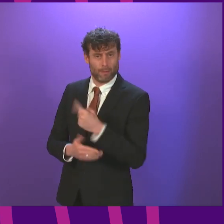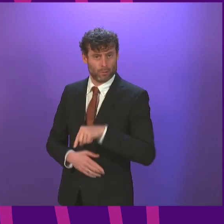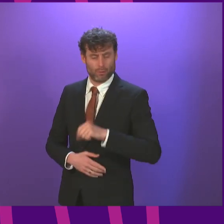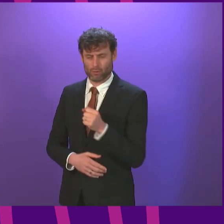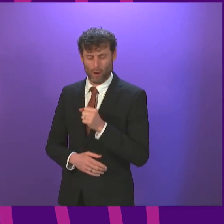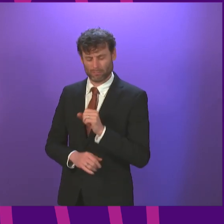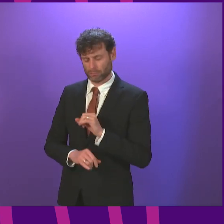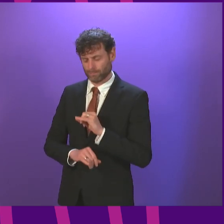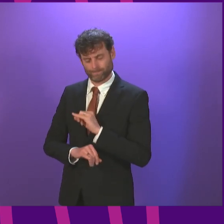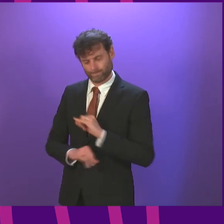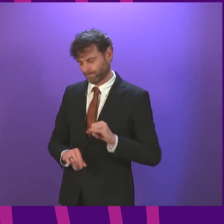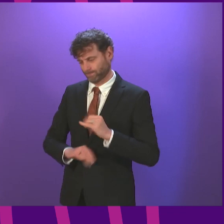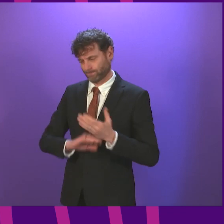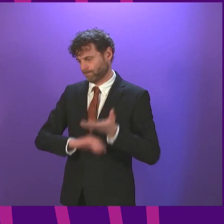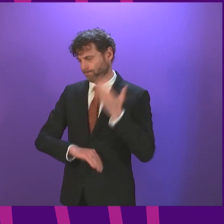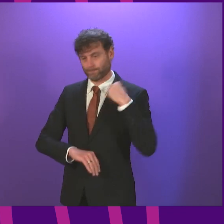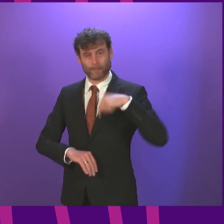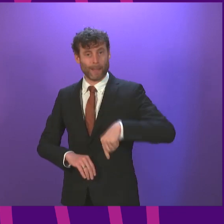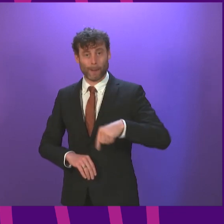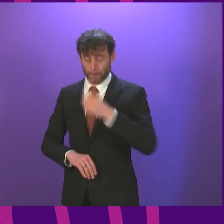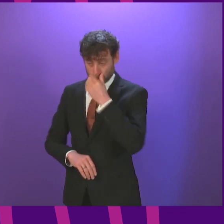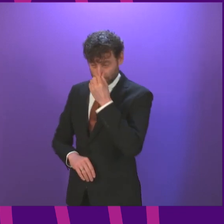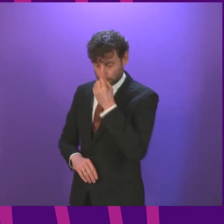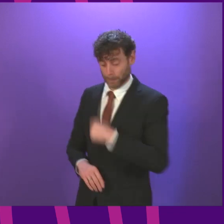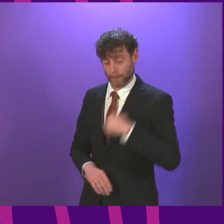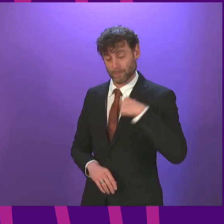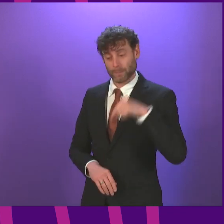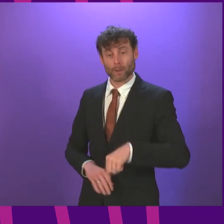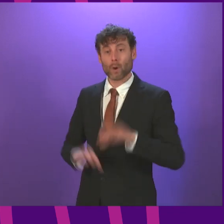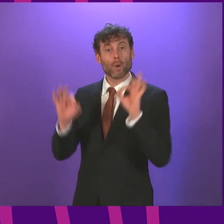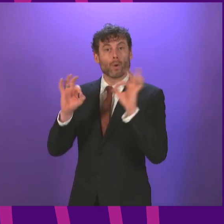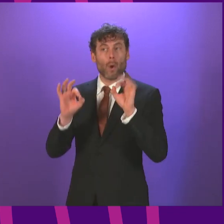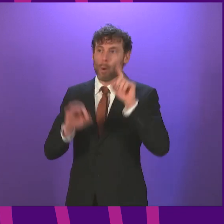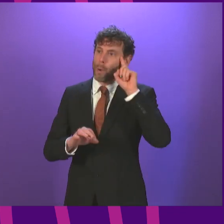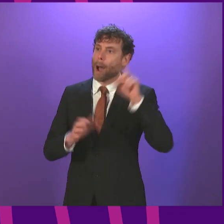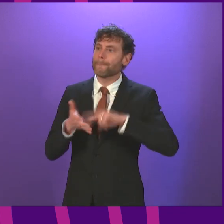We have no plans to cut air passenger duty. I will not rehearse the history of that. Right